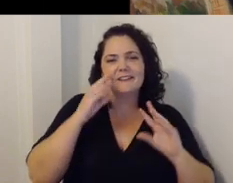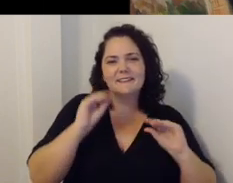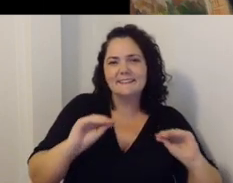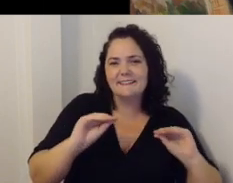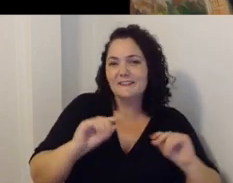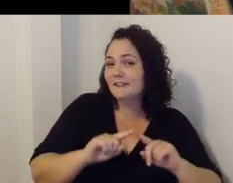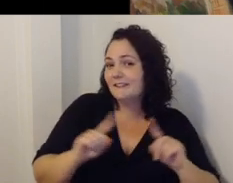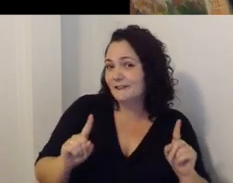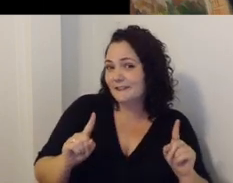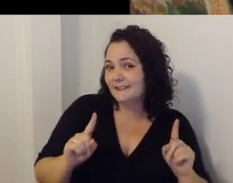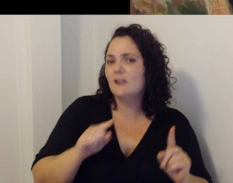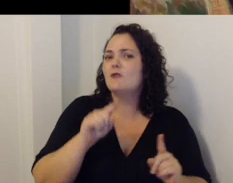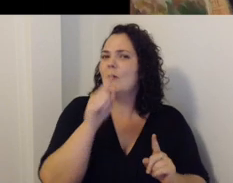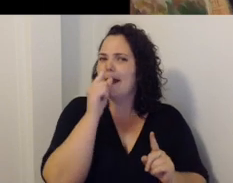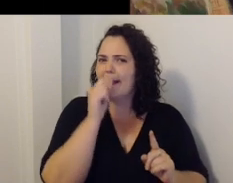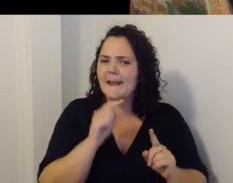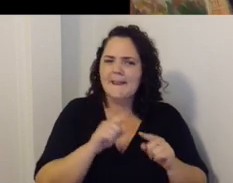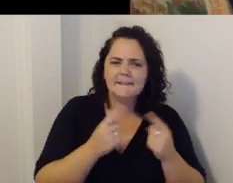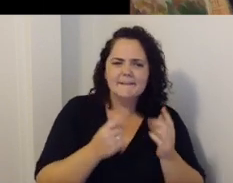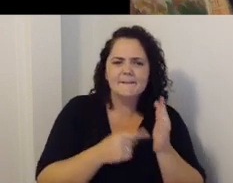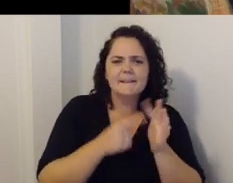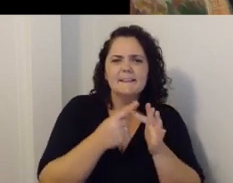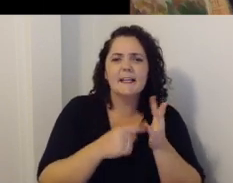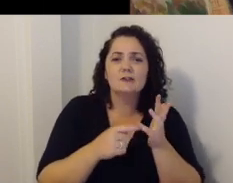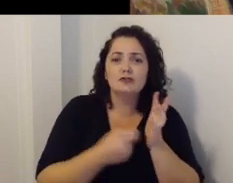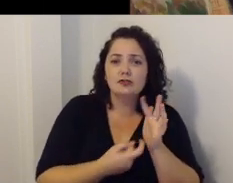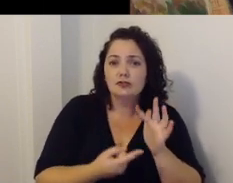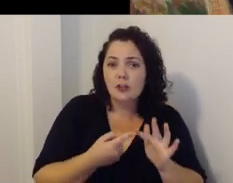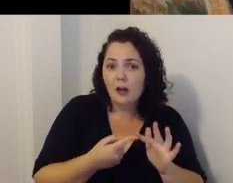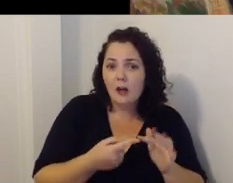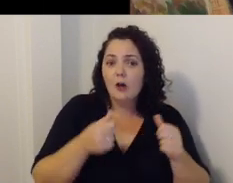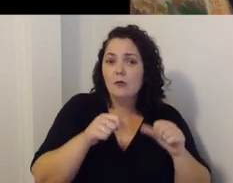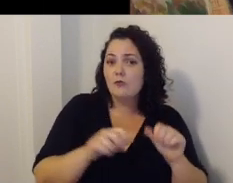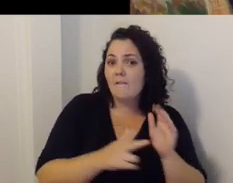working with value, begin working with texture and then slowly build up the form rather than